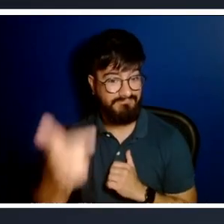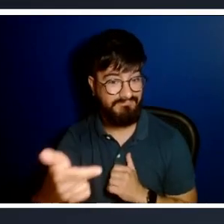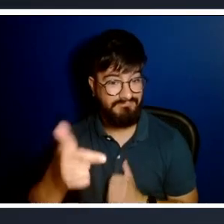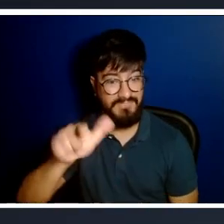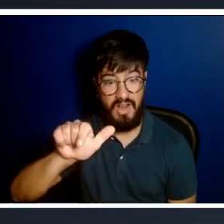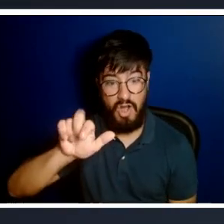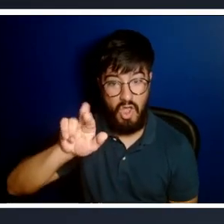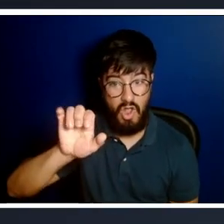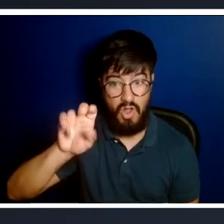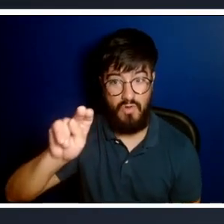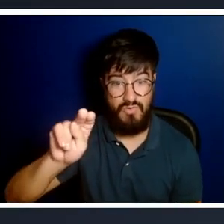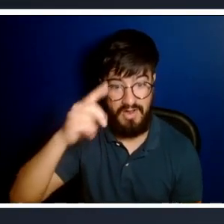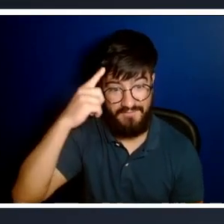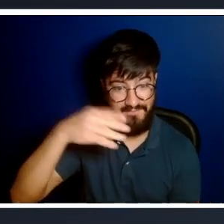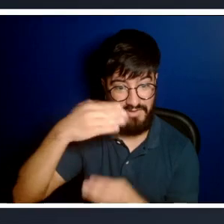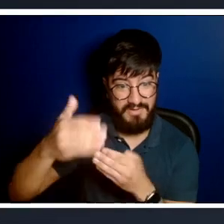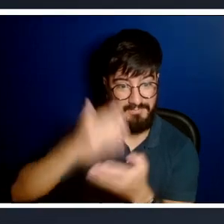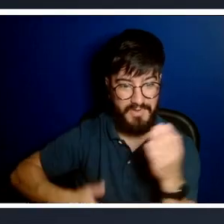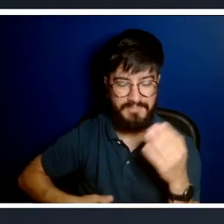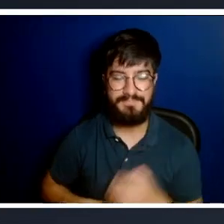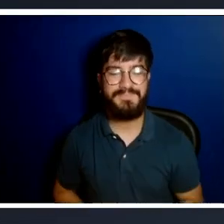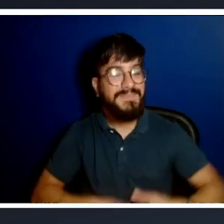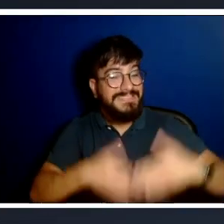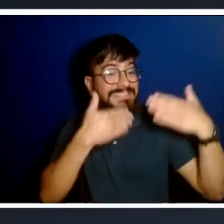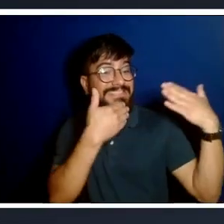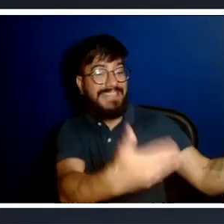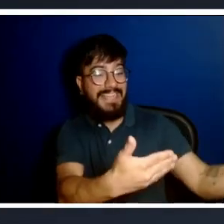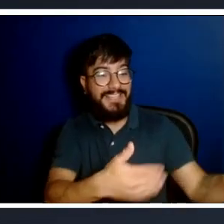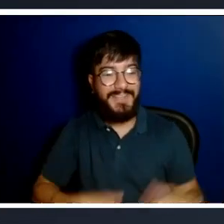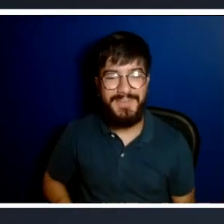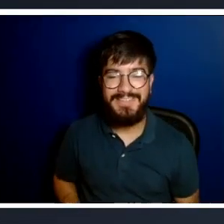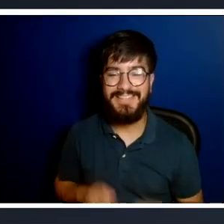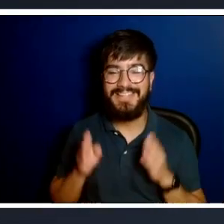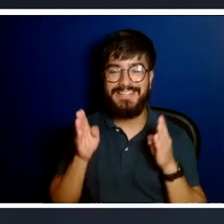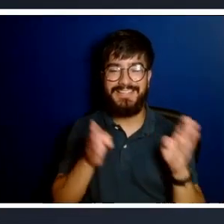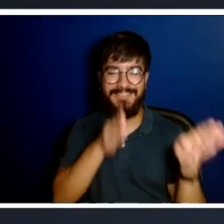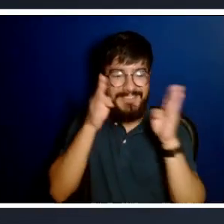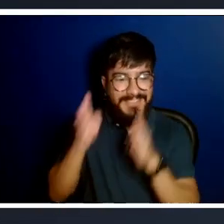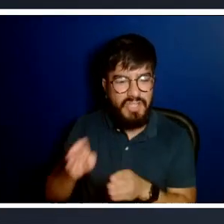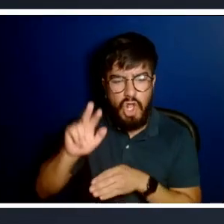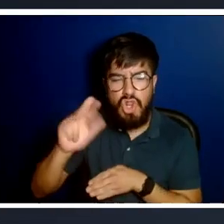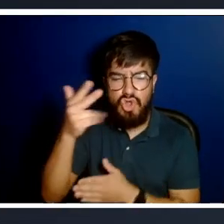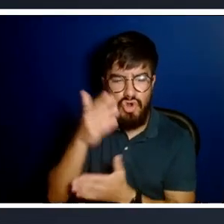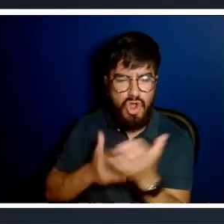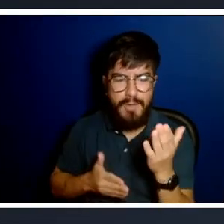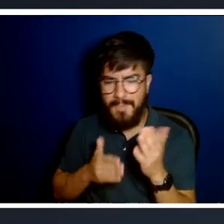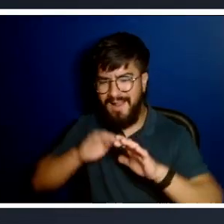Thanks, Kaden. So, our third element is Act and through our activity sheets, we are encouraging